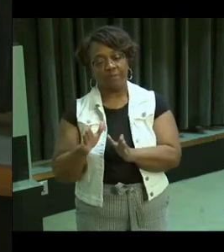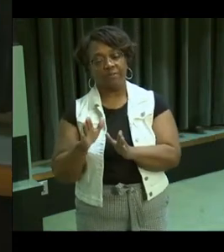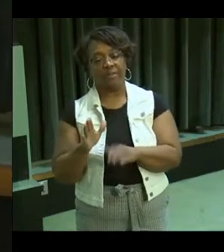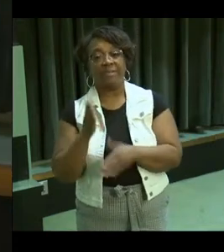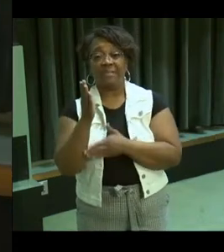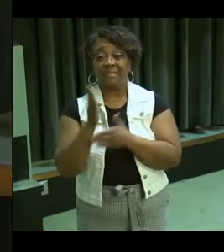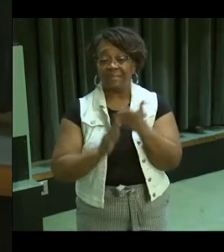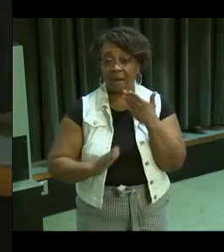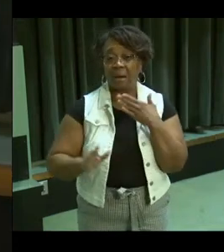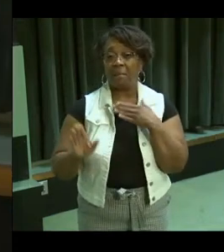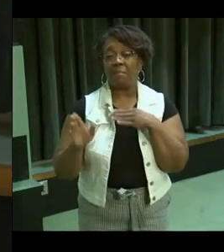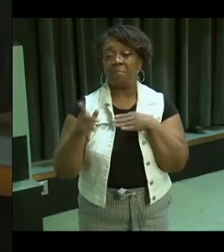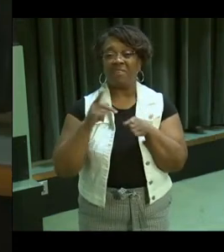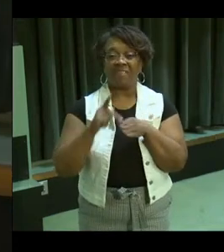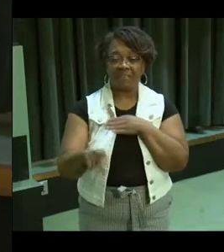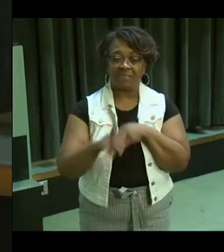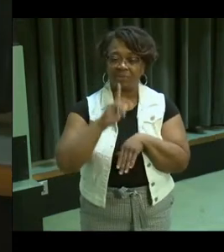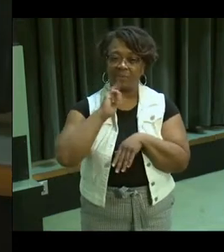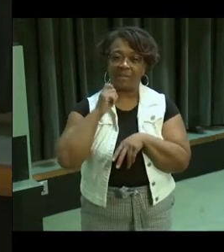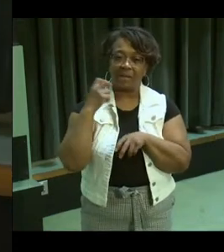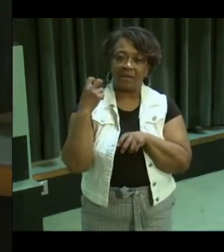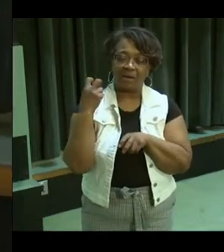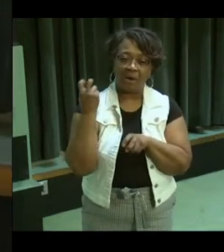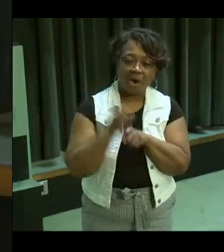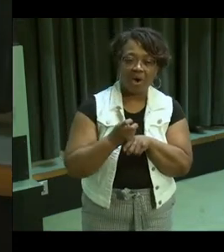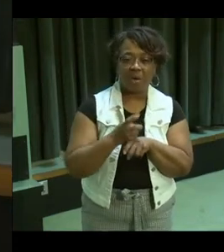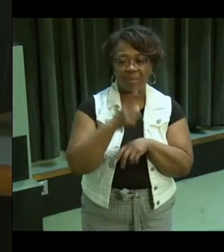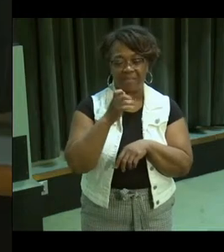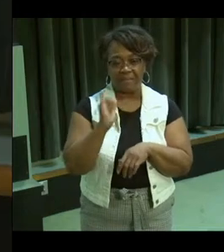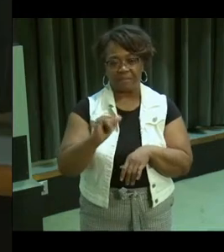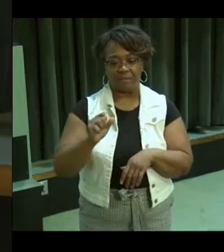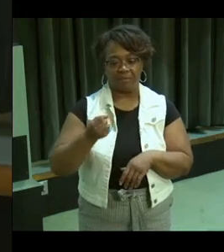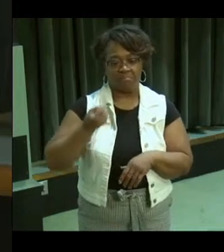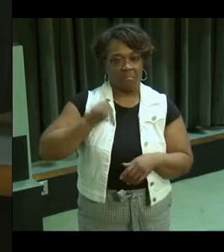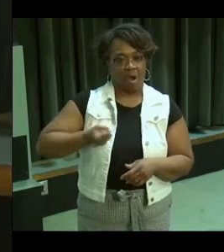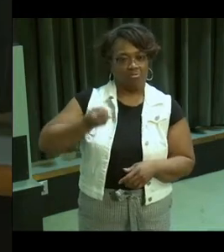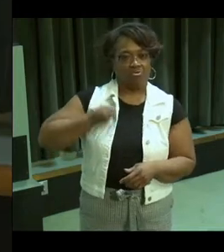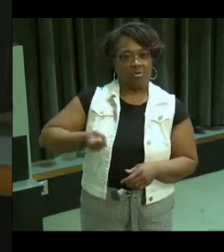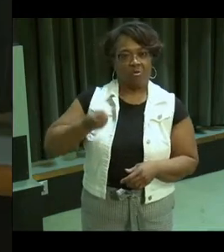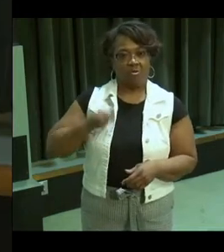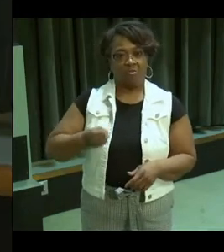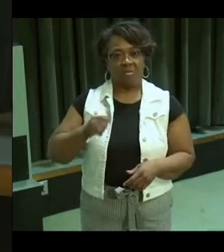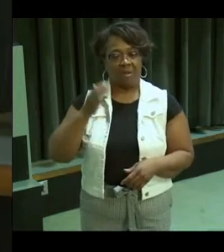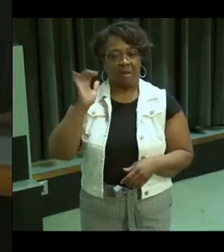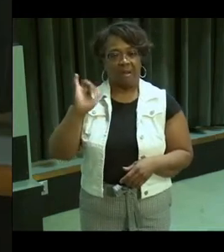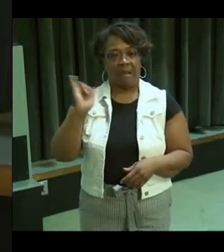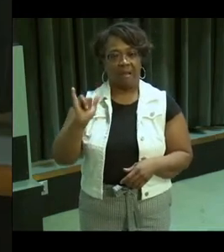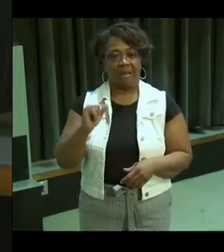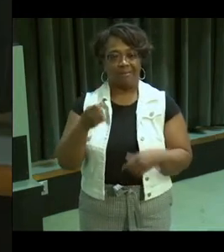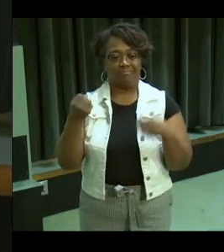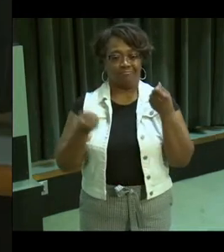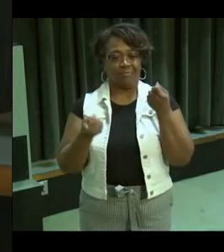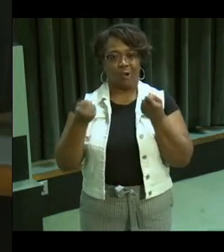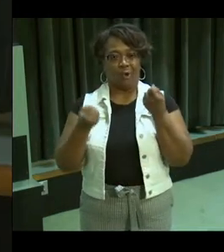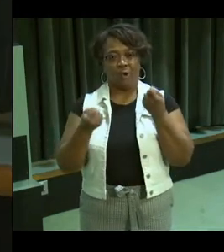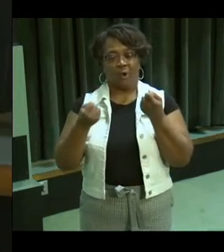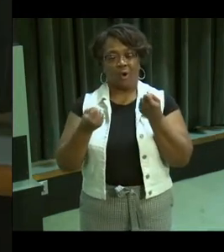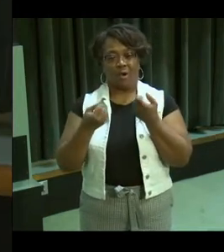industries, it's really hard where there's a macho kind of a,